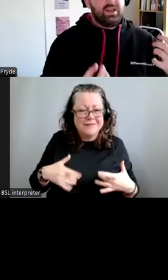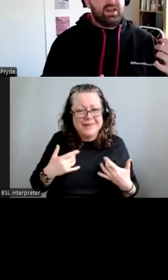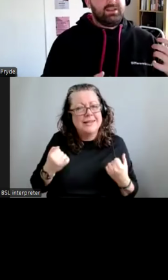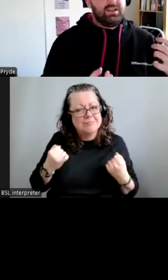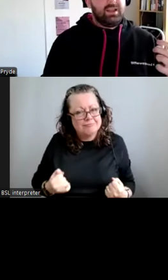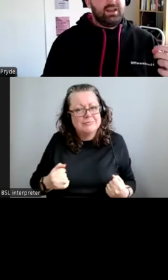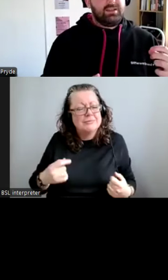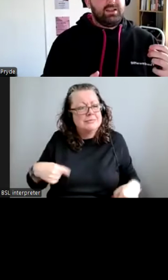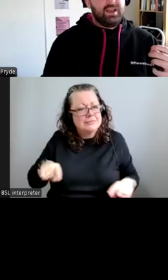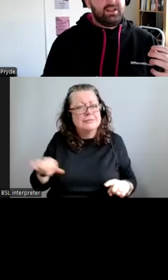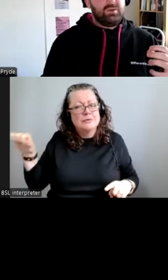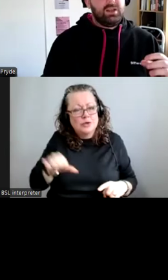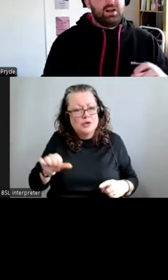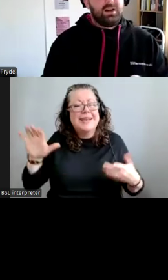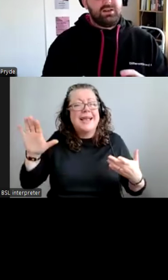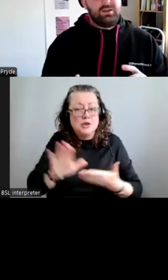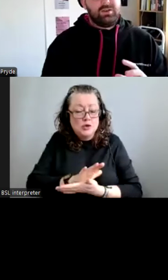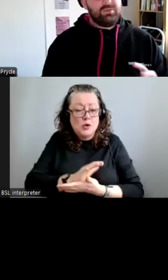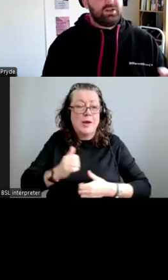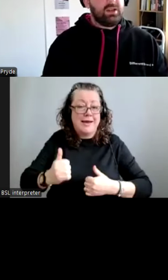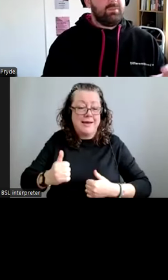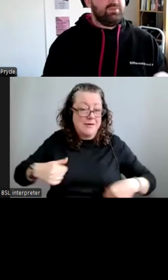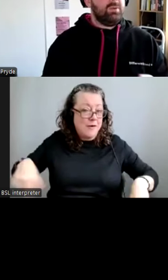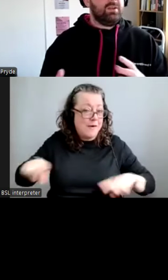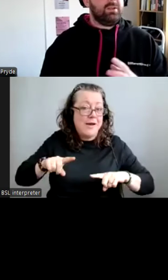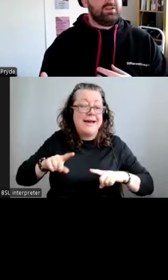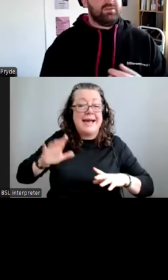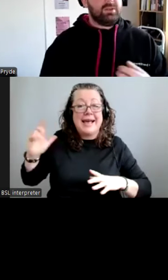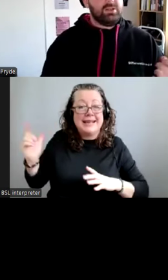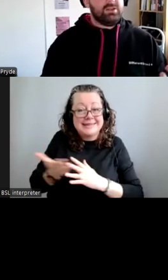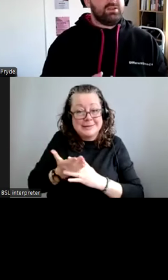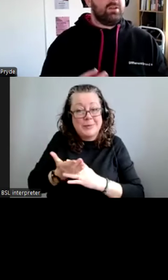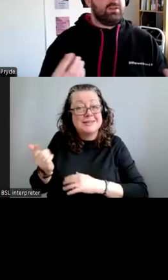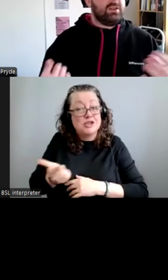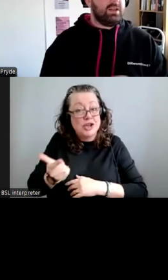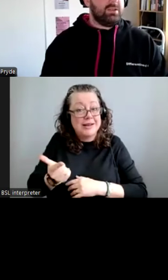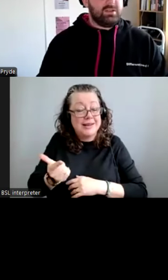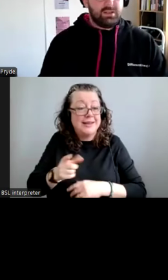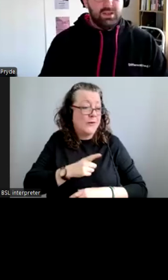that we are also bringing people into our conversations and not their conditions.